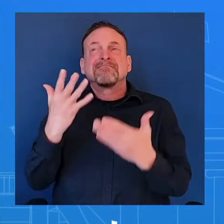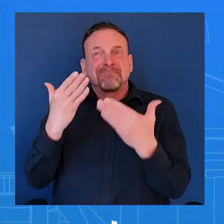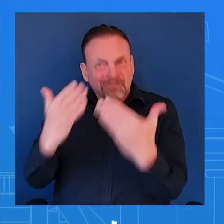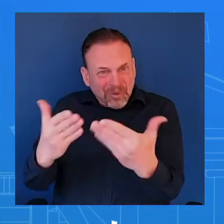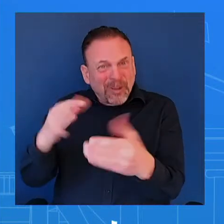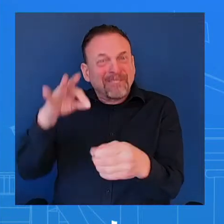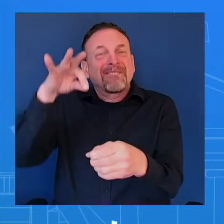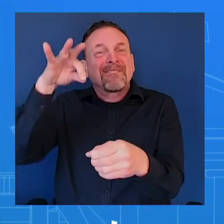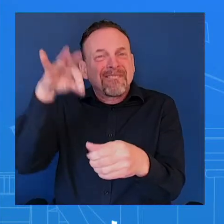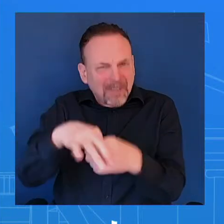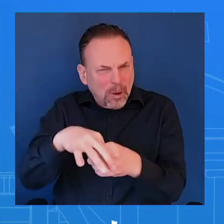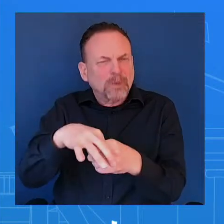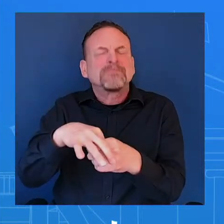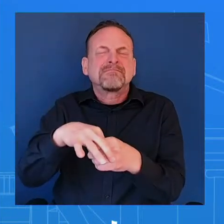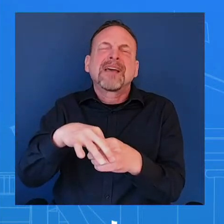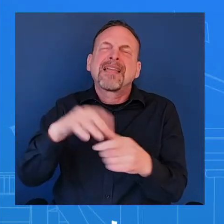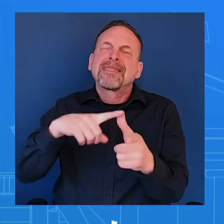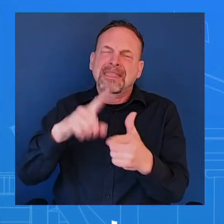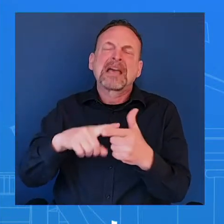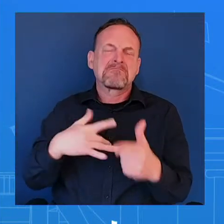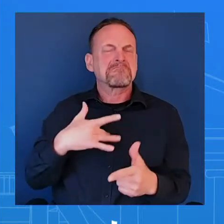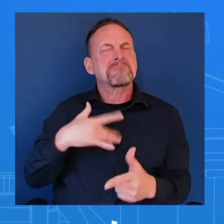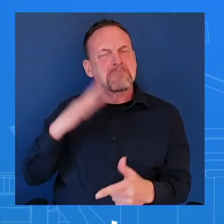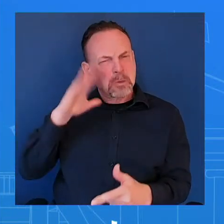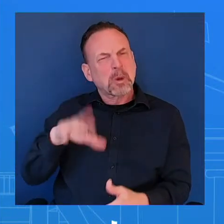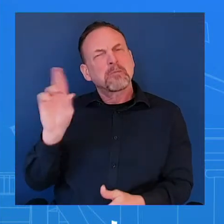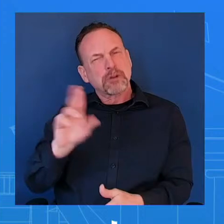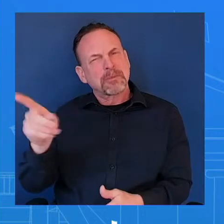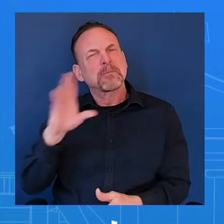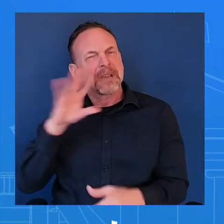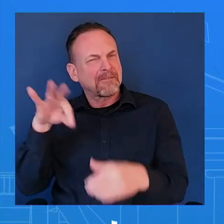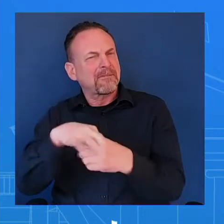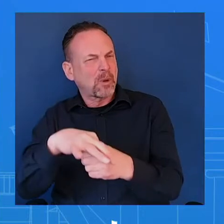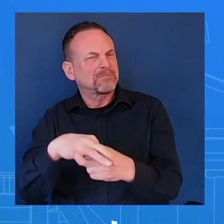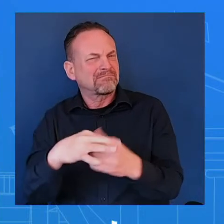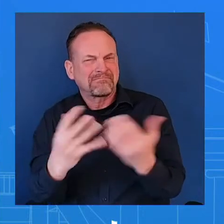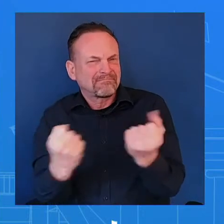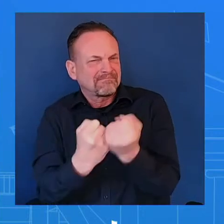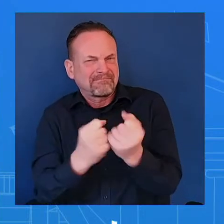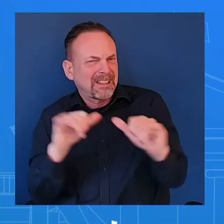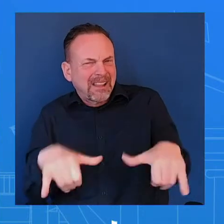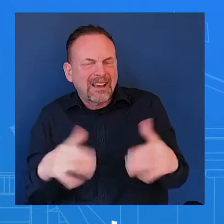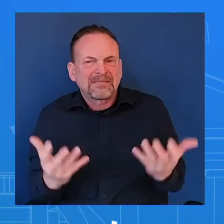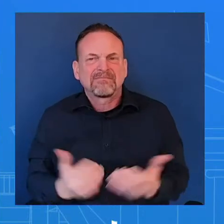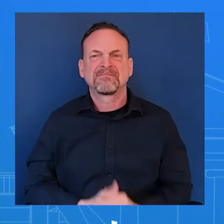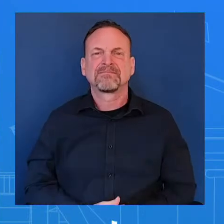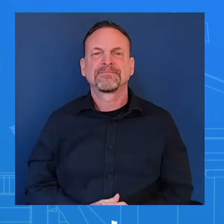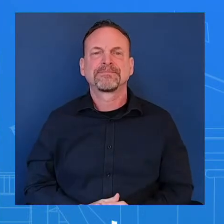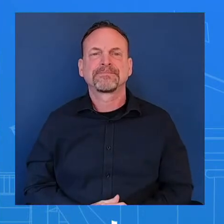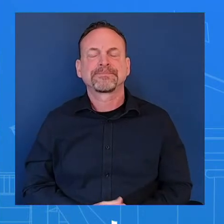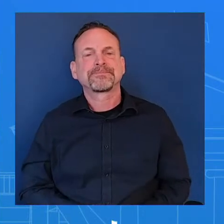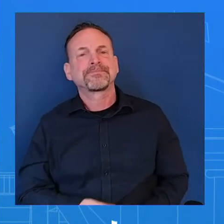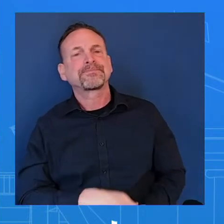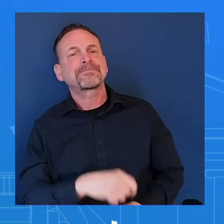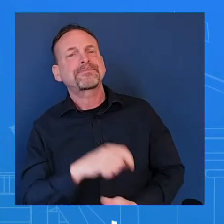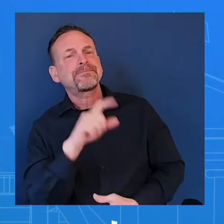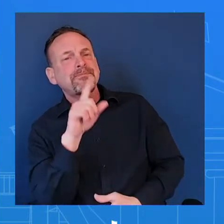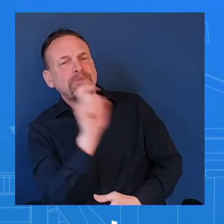Go ahead, Gabe. The Press: Karine, the meeting yesterday was a scaled-back event, as we understand it. What does -- or how troubling is it to the White House